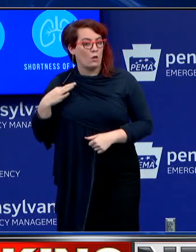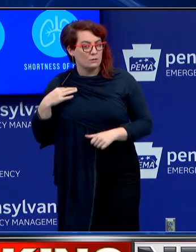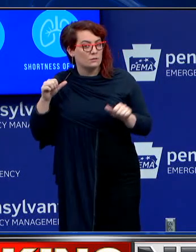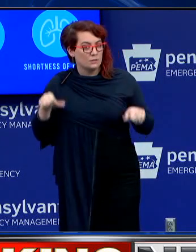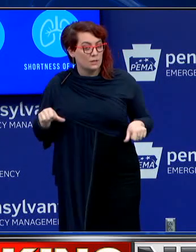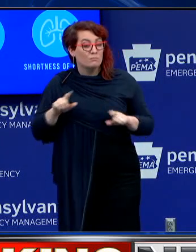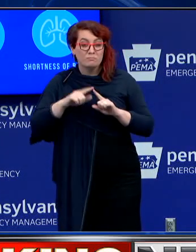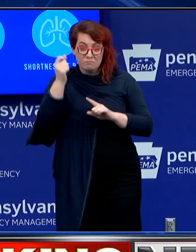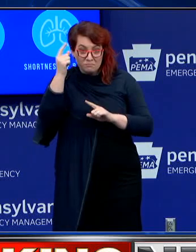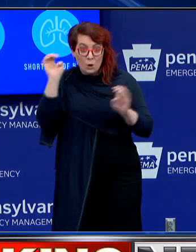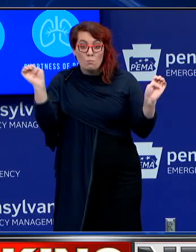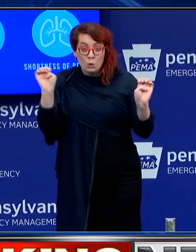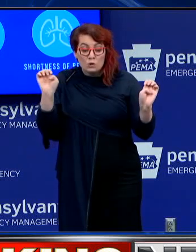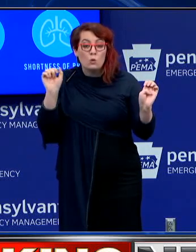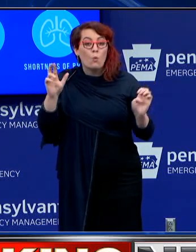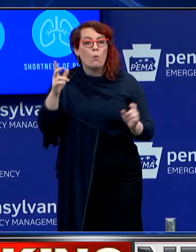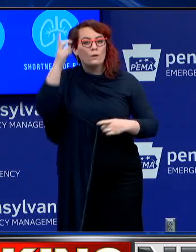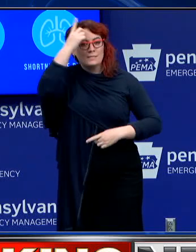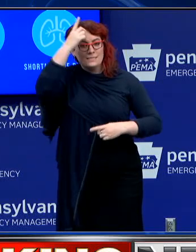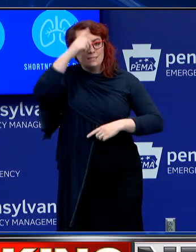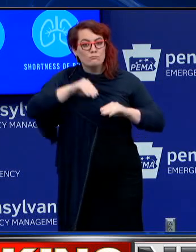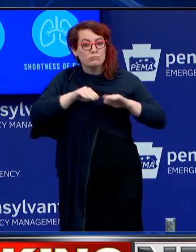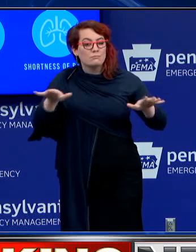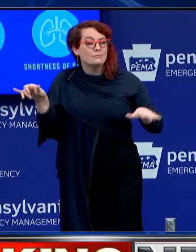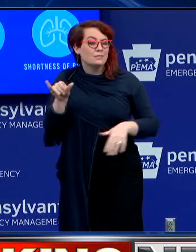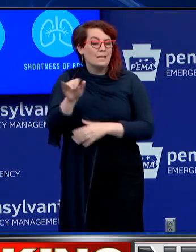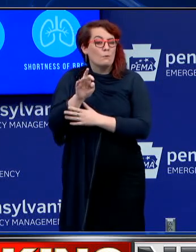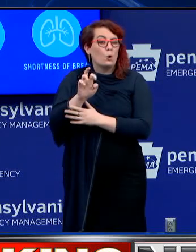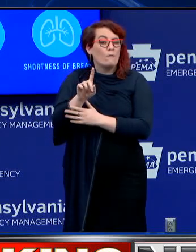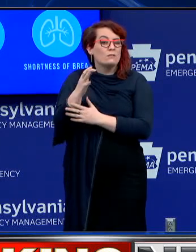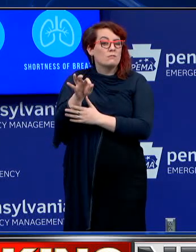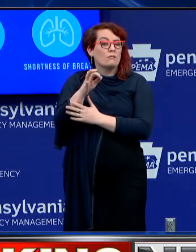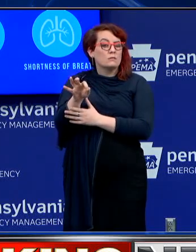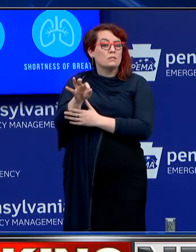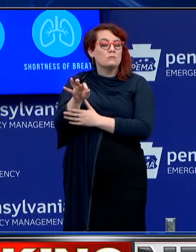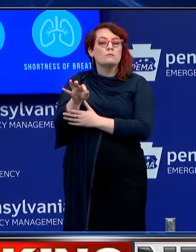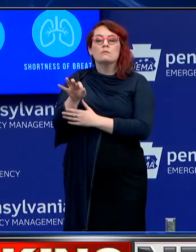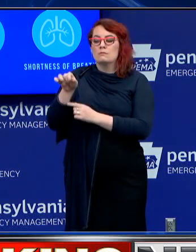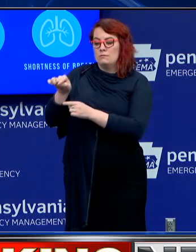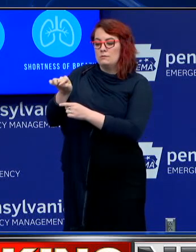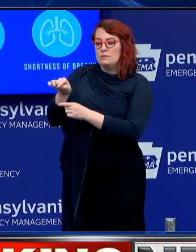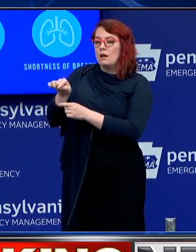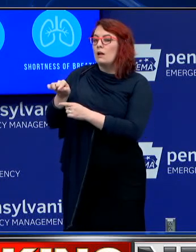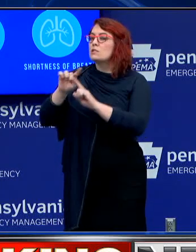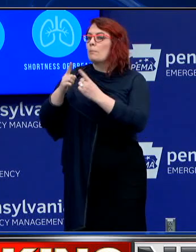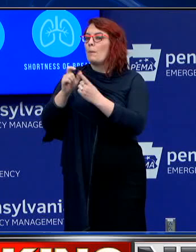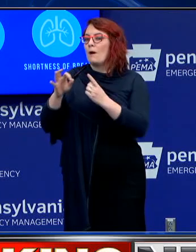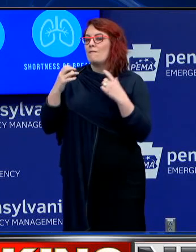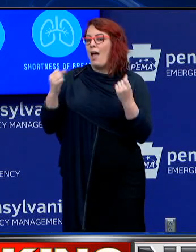MY NAME IS BRIAN I'M A MIDDLE TEACHER, WE'RE LOOKING FORWARD TO PUTTING THAT MONEY TO GOOD TEACHER, WE'RE LOOKING FORWARD TO PUTTING THAT MONEY TO GOOD USE. TO PUTTING THAT MONEY TO GOOD USE. >> I'M JEN McGONE KEL I TEACH